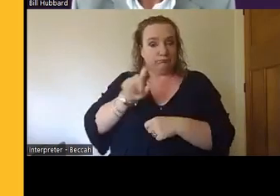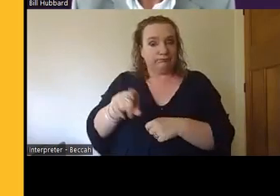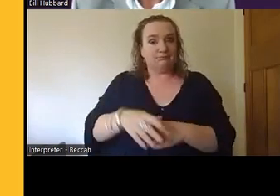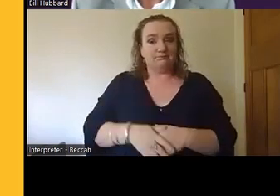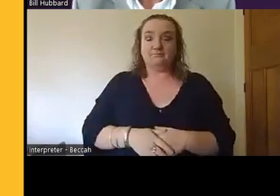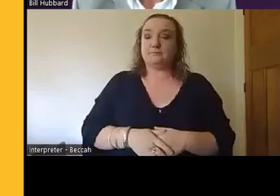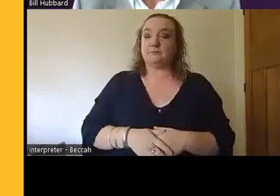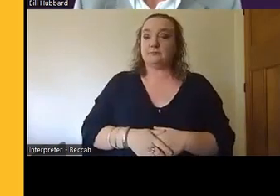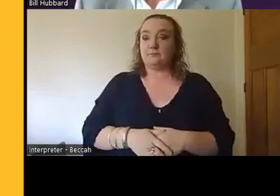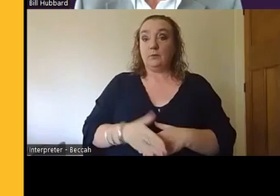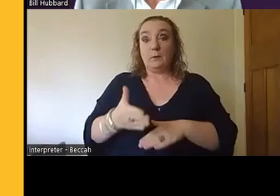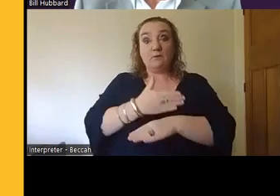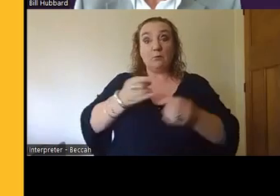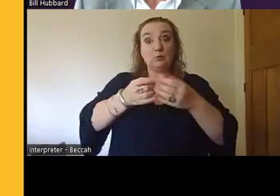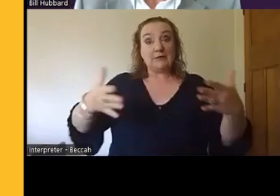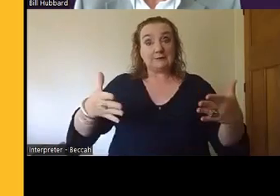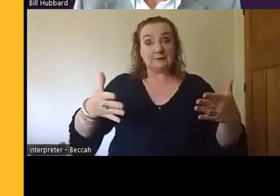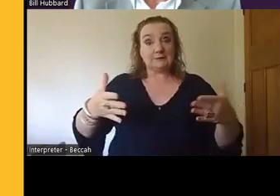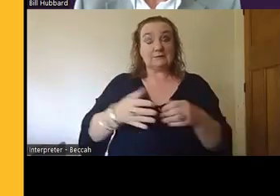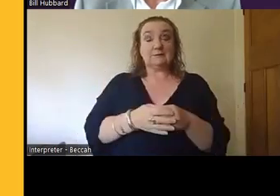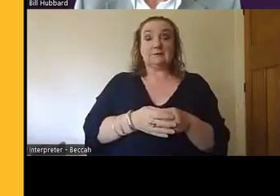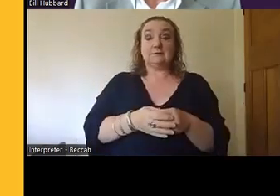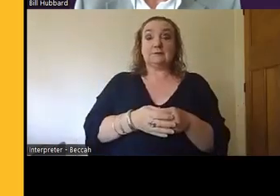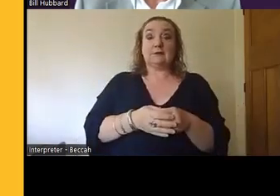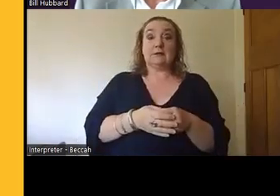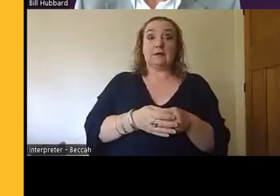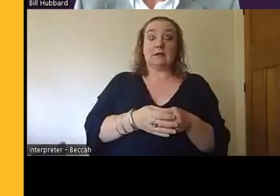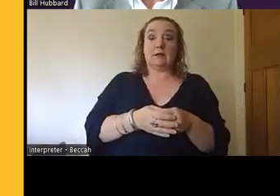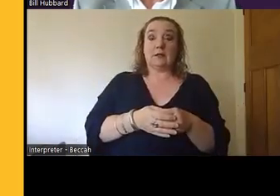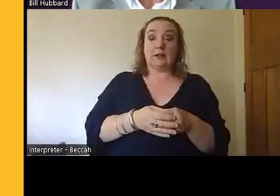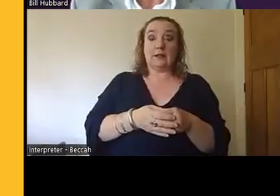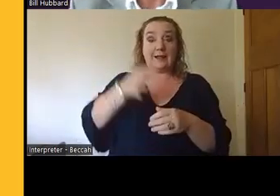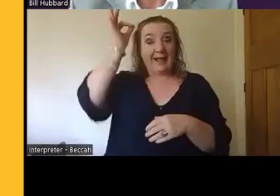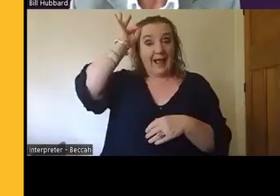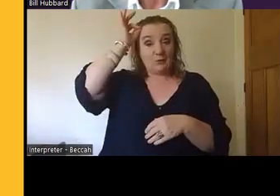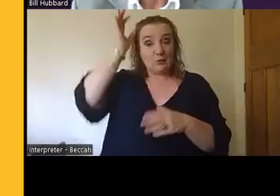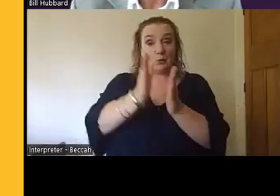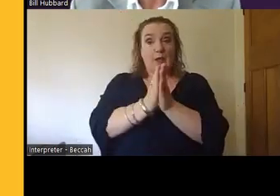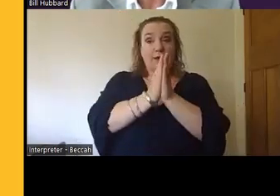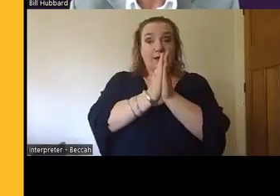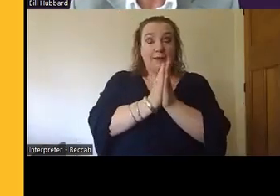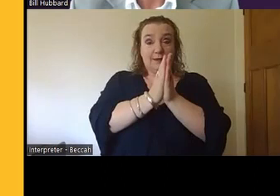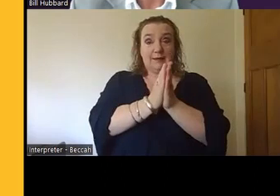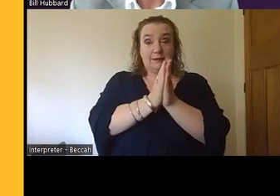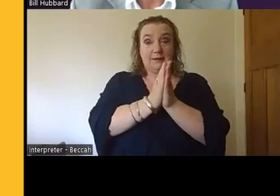And just before we get going, we are going to start with the council karakia, so we've got a slide for that.